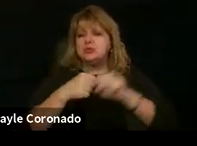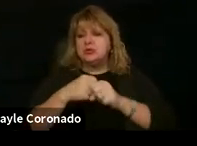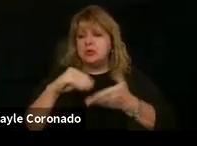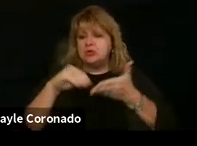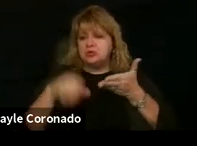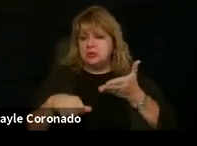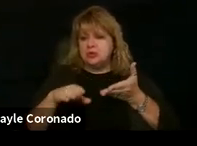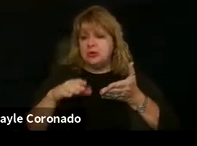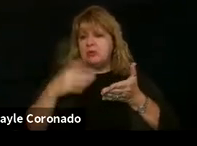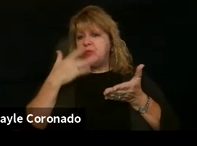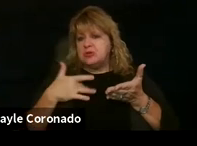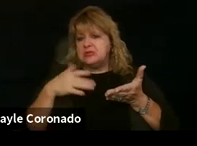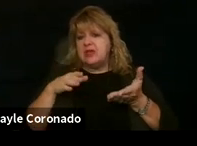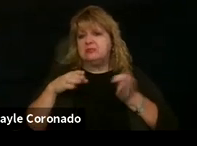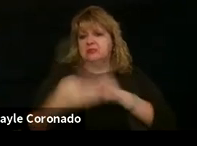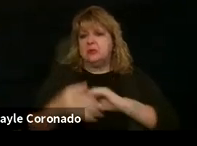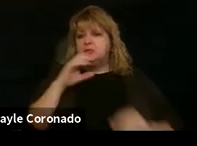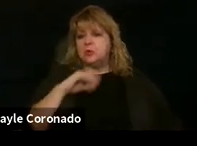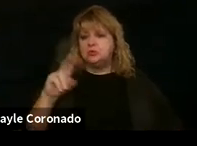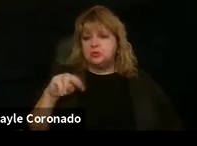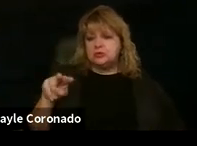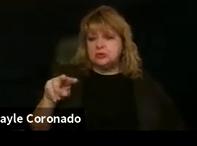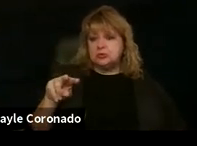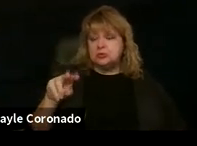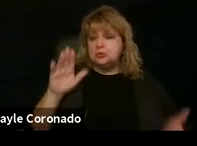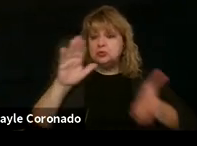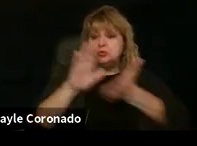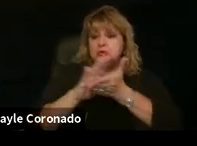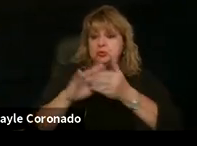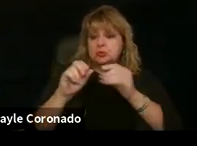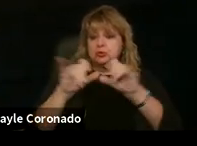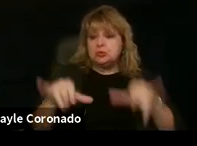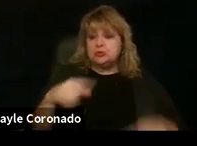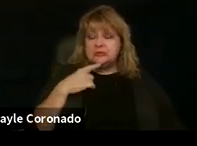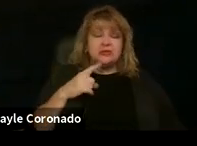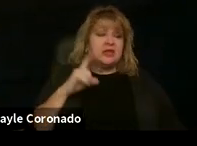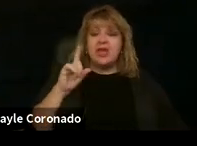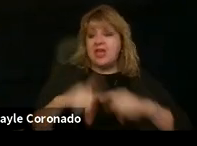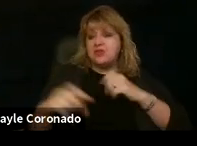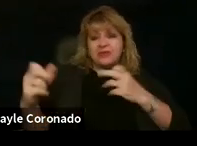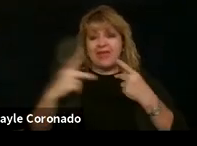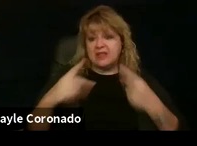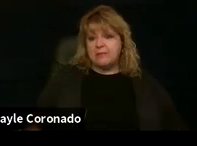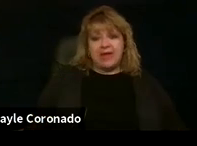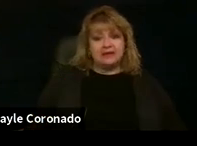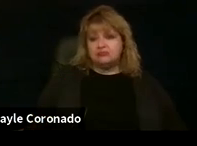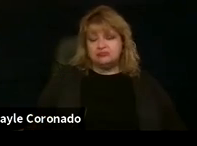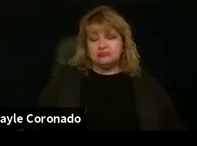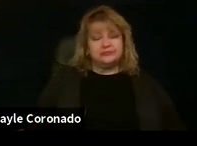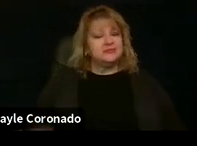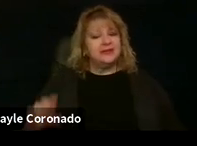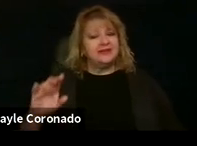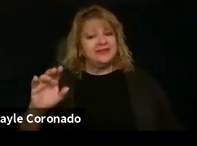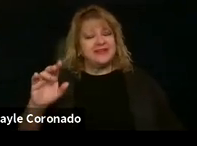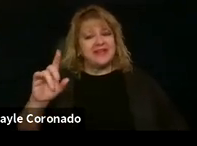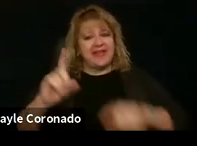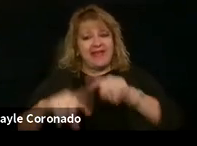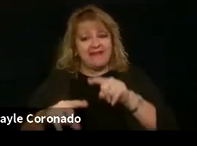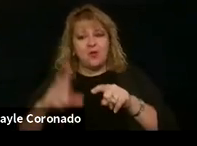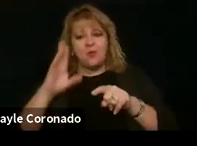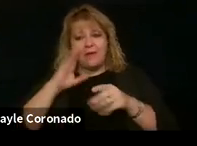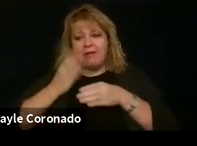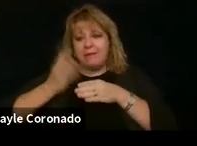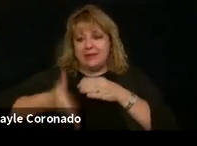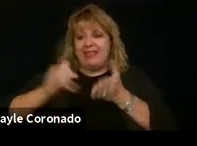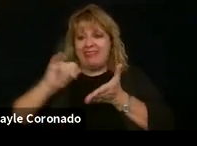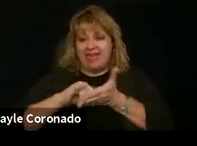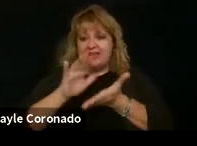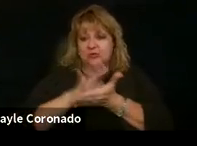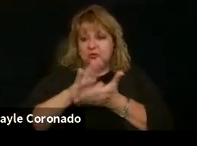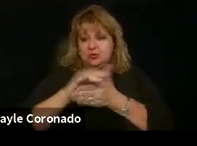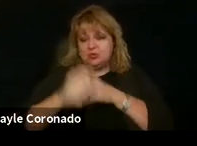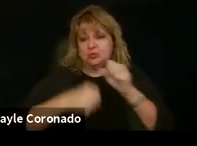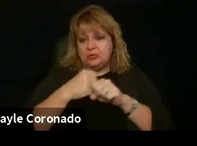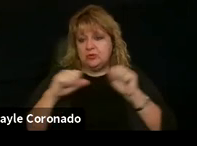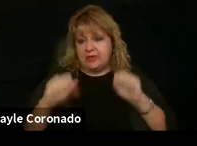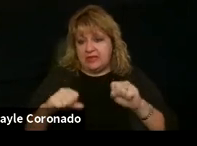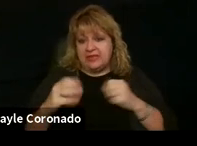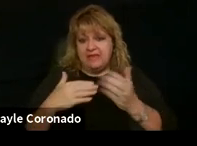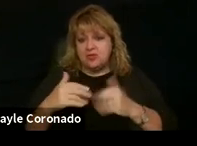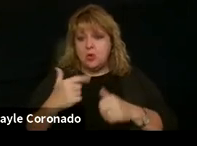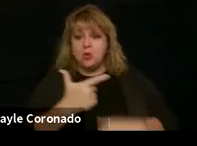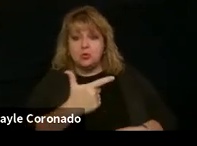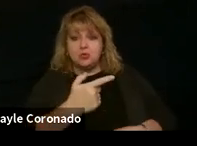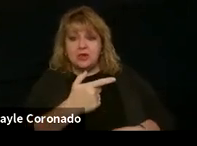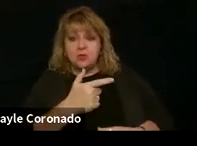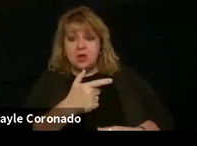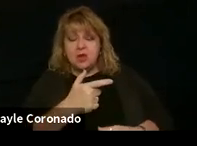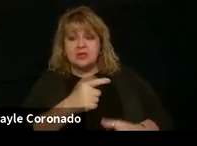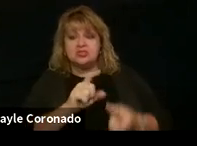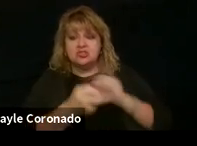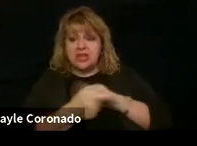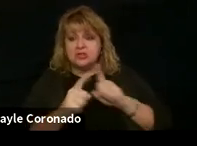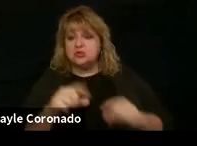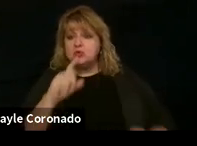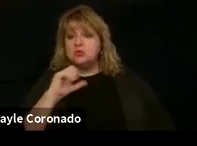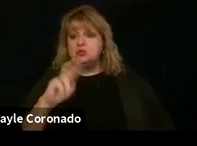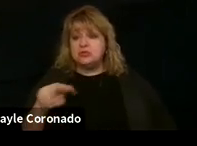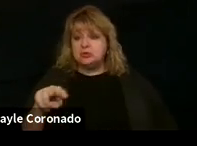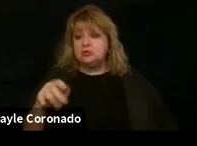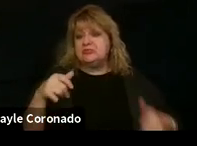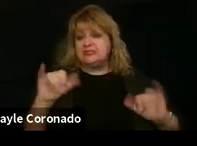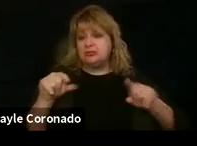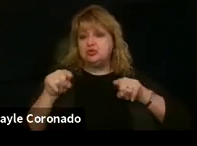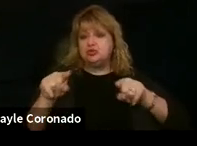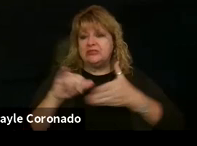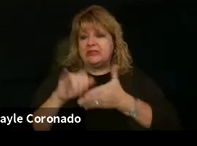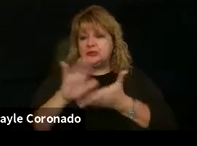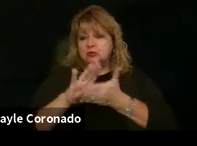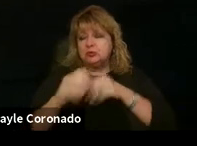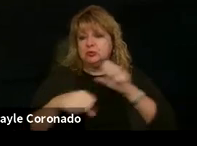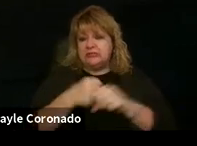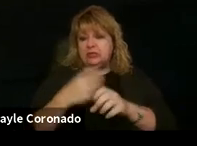You know, the school system isn't going to tell that student they can't return to school that student will be allowed to complete that school year. And so that student would still receive those pre employment transition services.